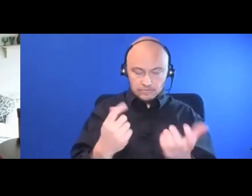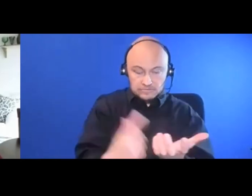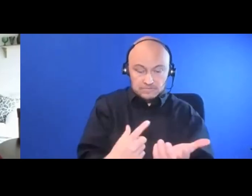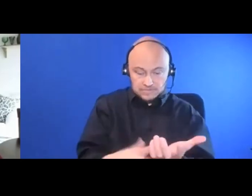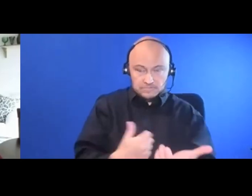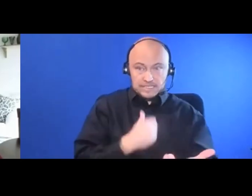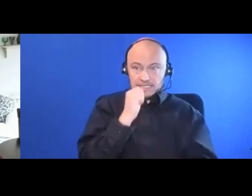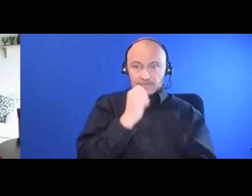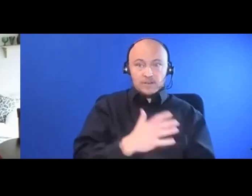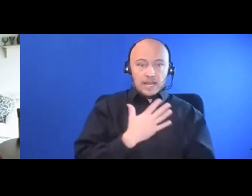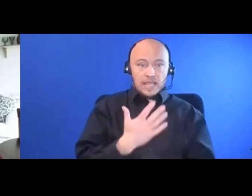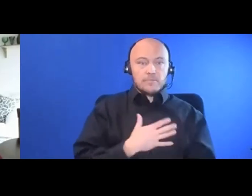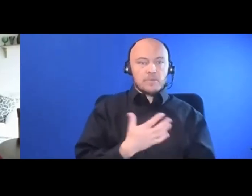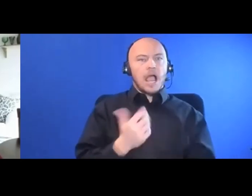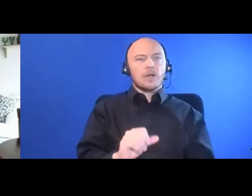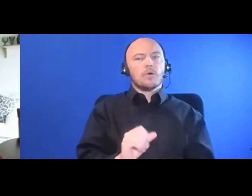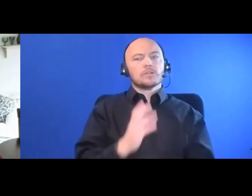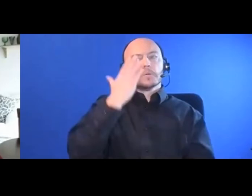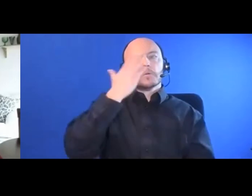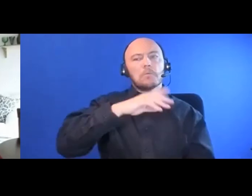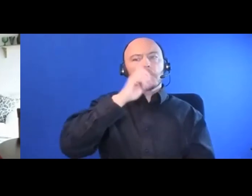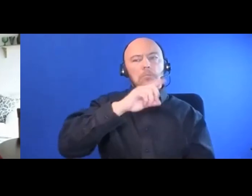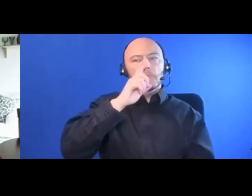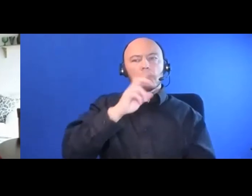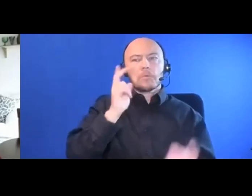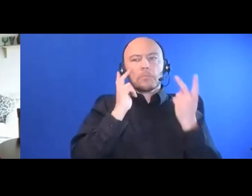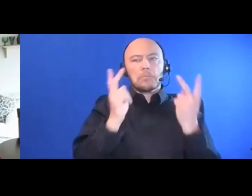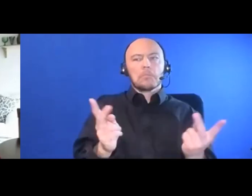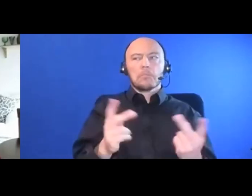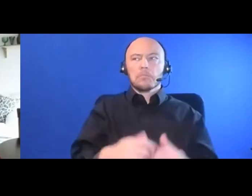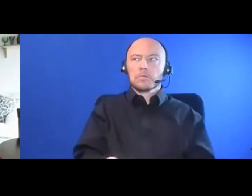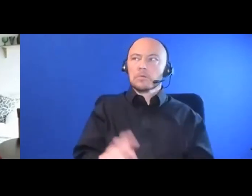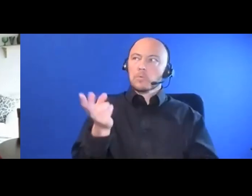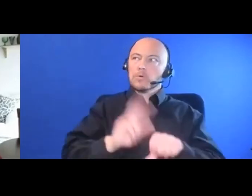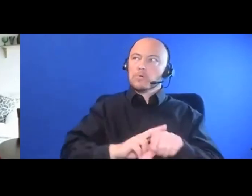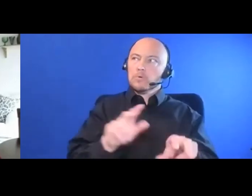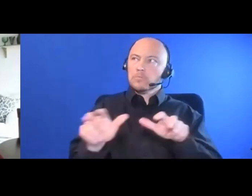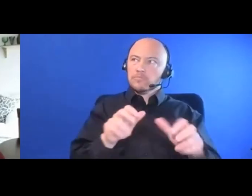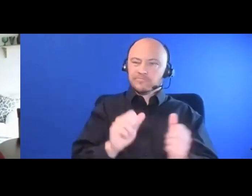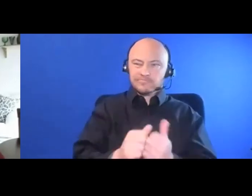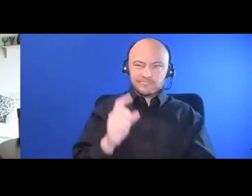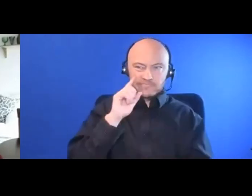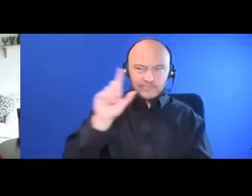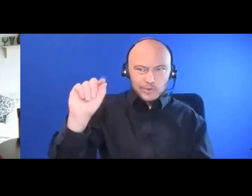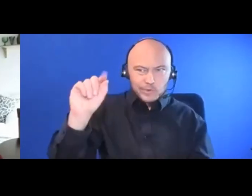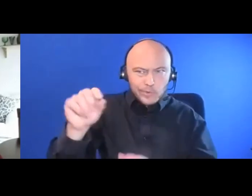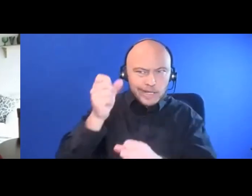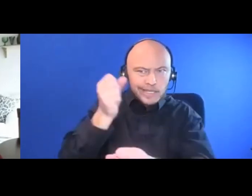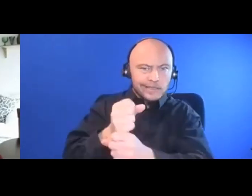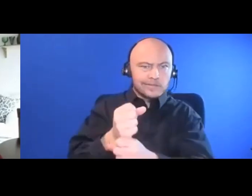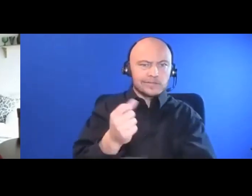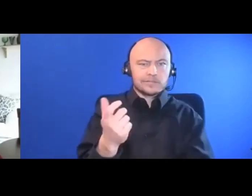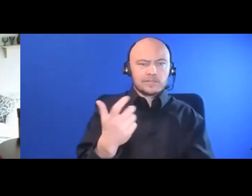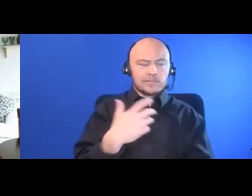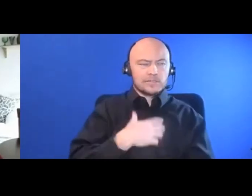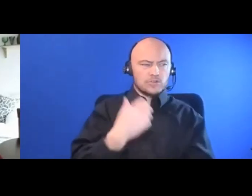to pass for sighted for more than a decade and a half. And so I resisted those terms.